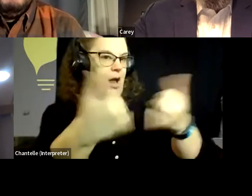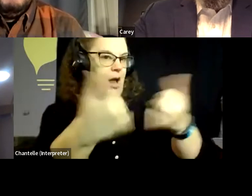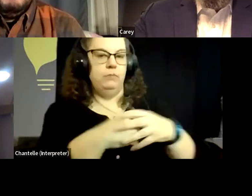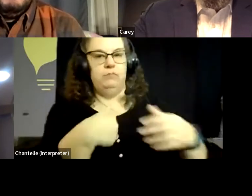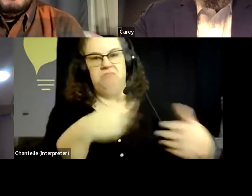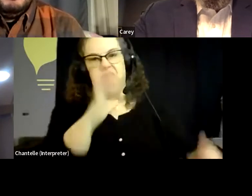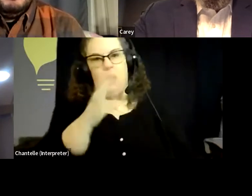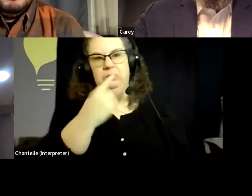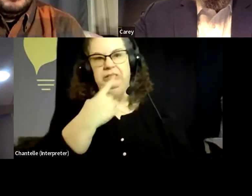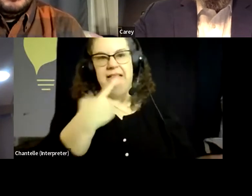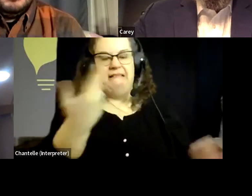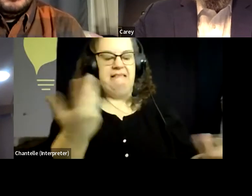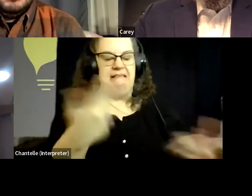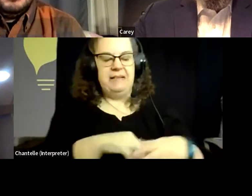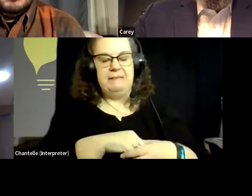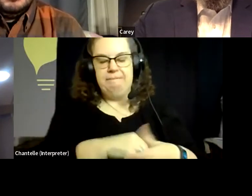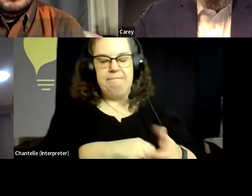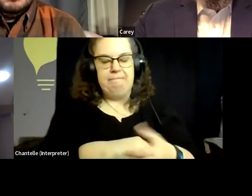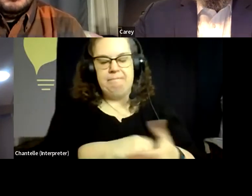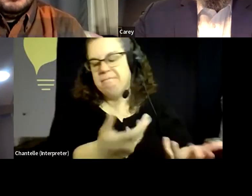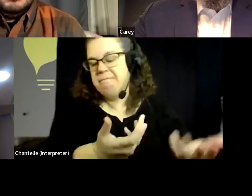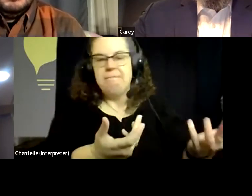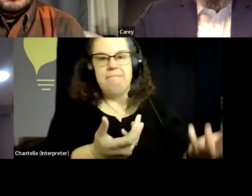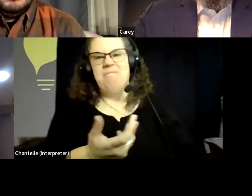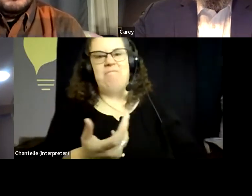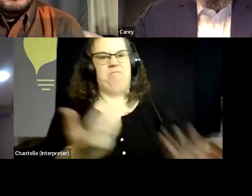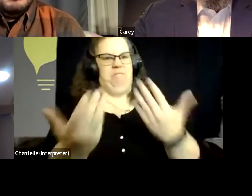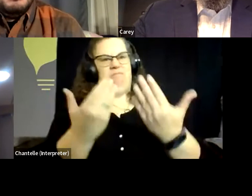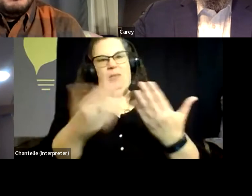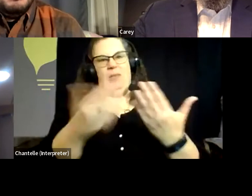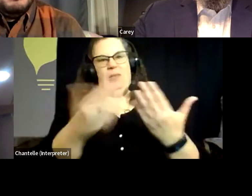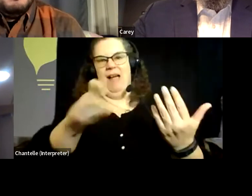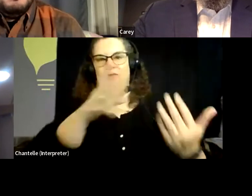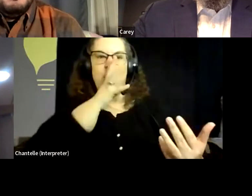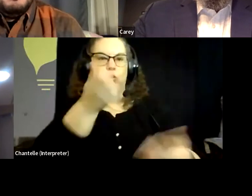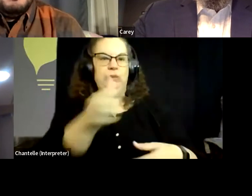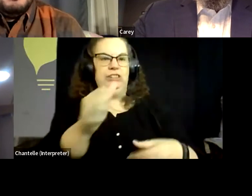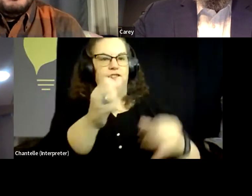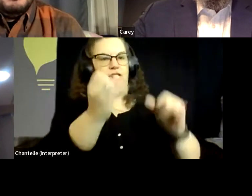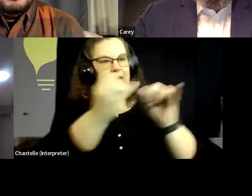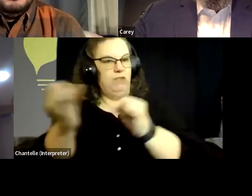that I would probably have to talk to each individual as to what